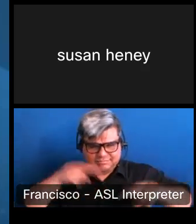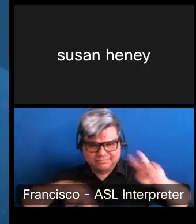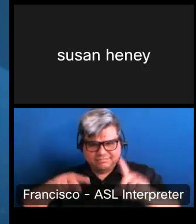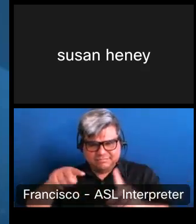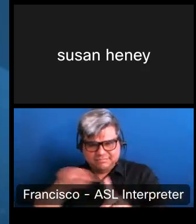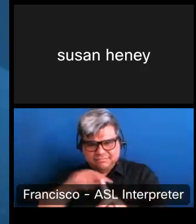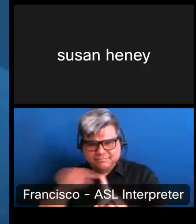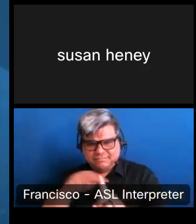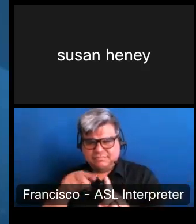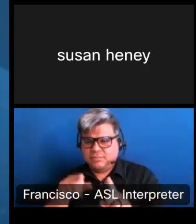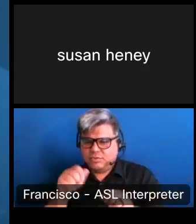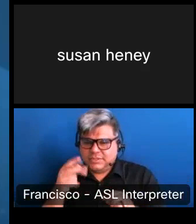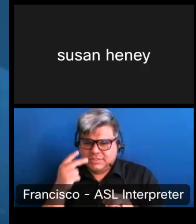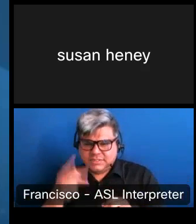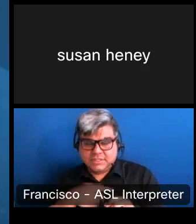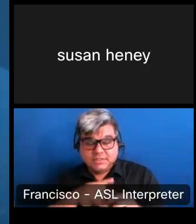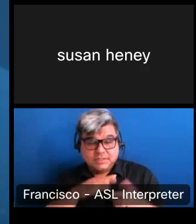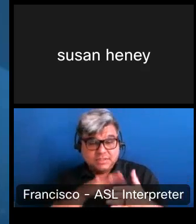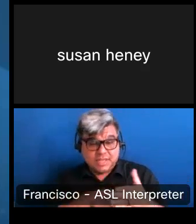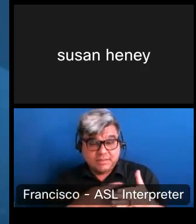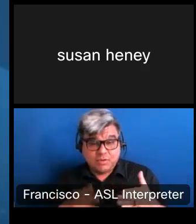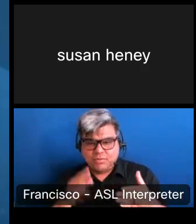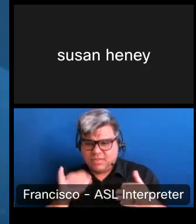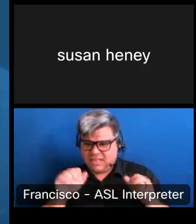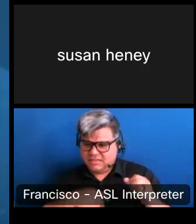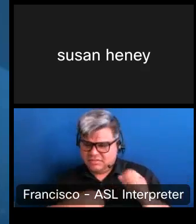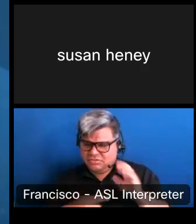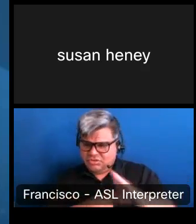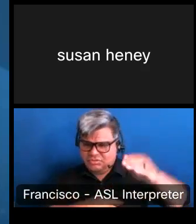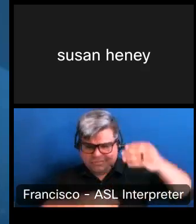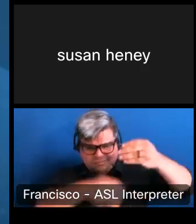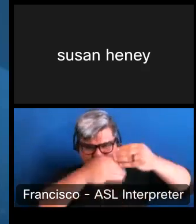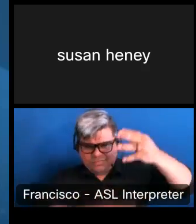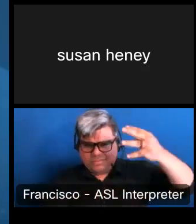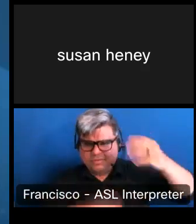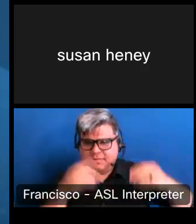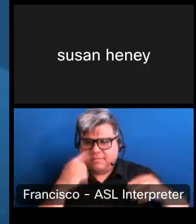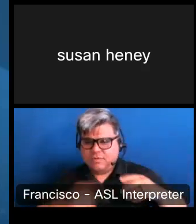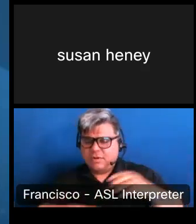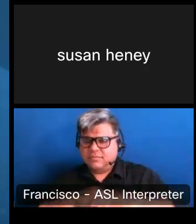table view, which by the way can display data for up to six geographies. There's a map and the chart